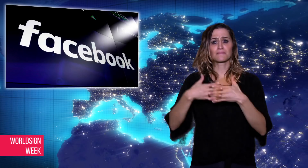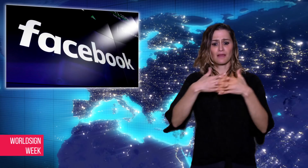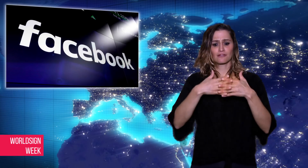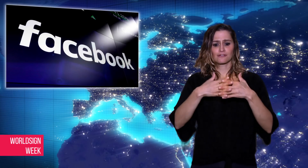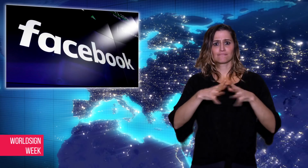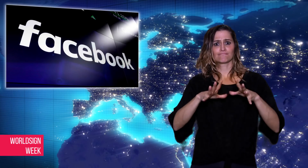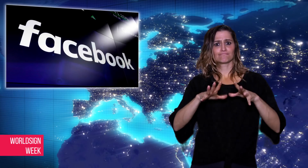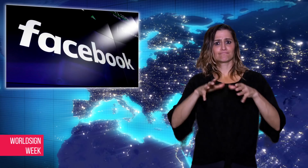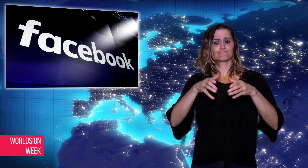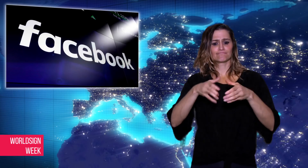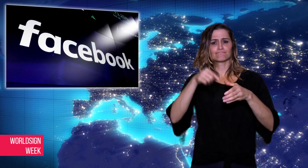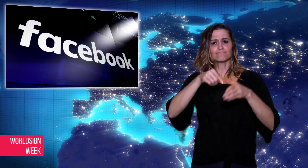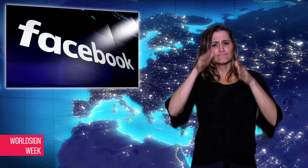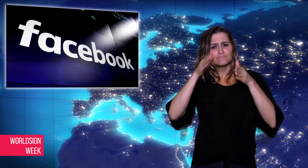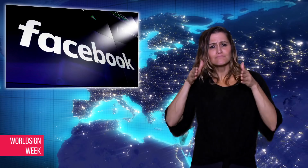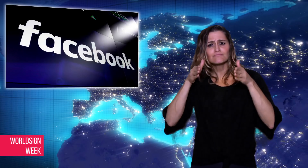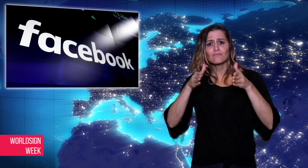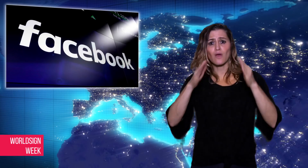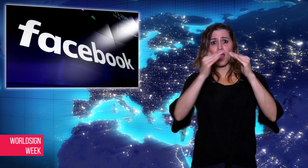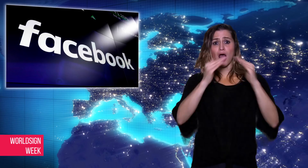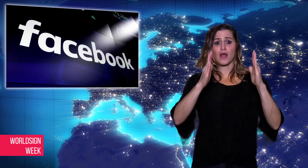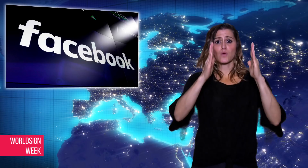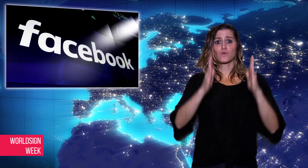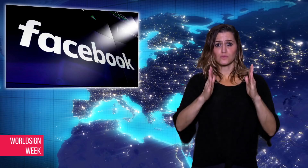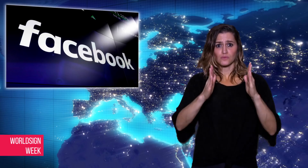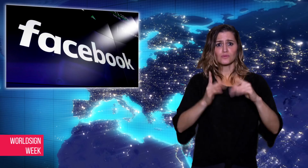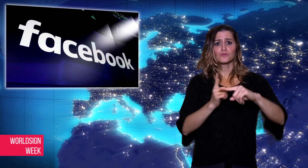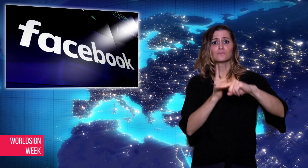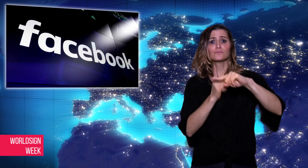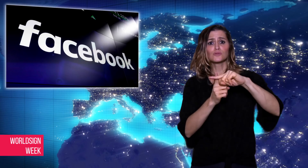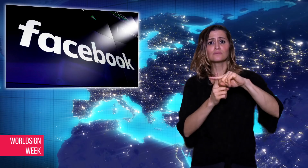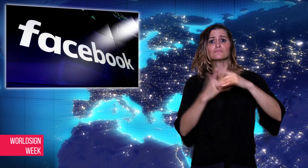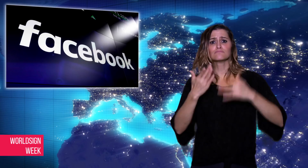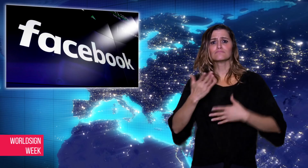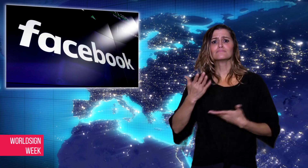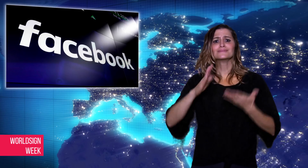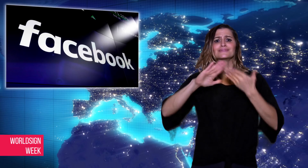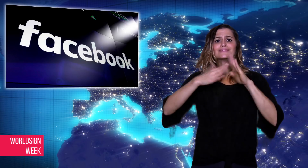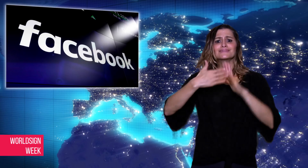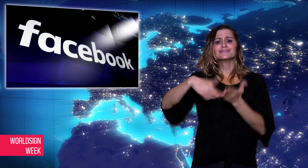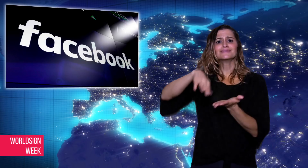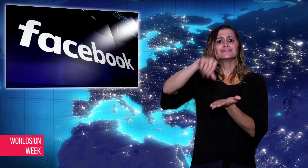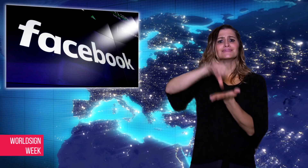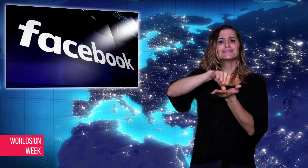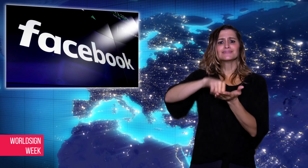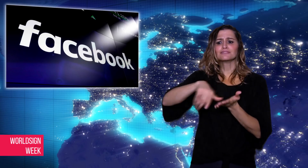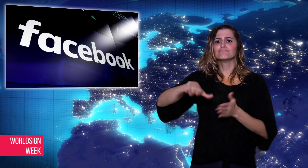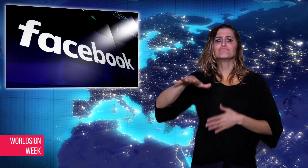complaint, filed last week, alleges